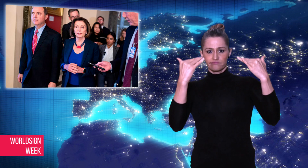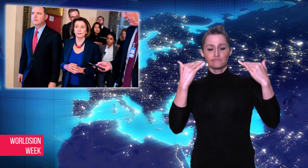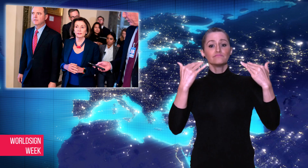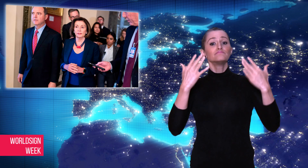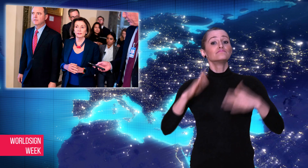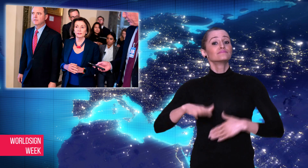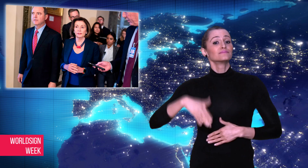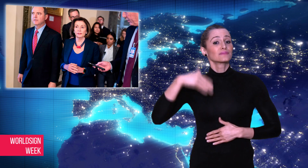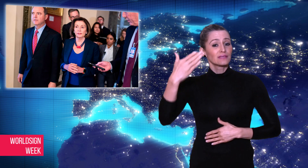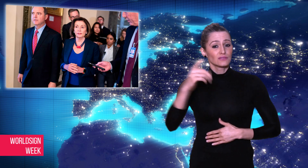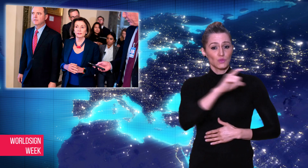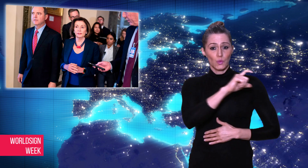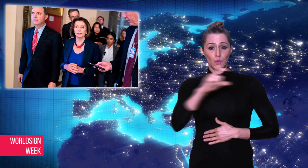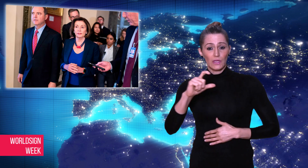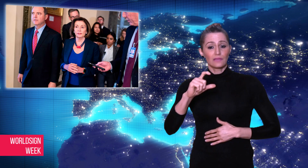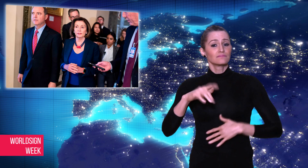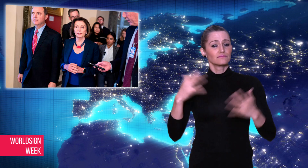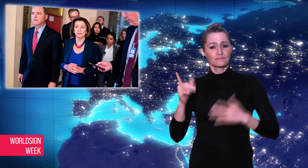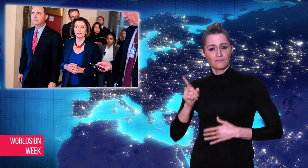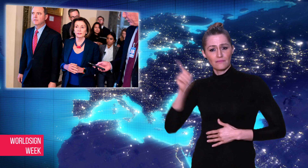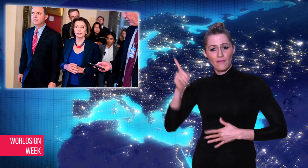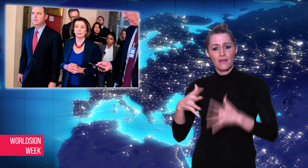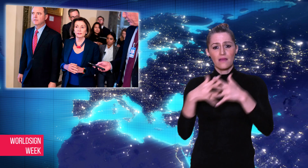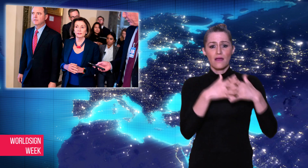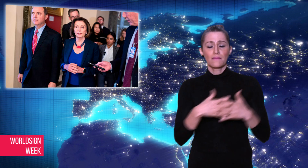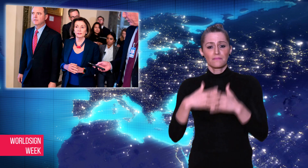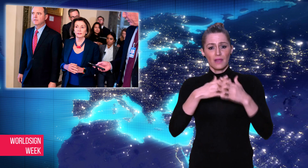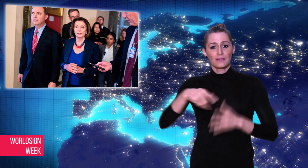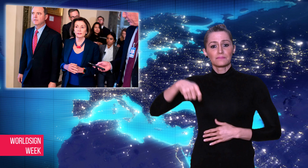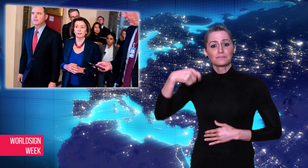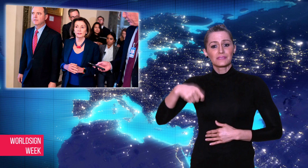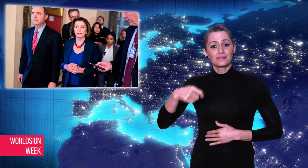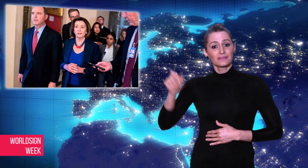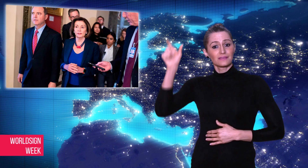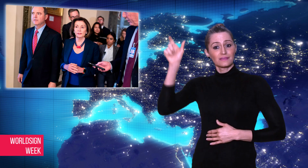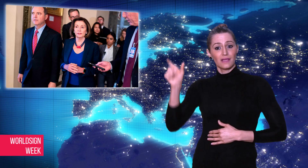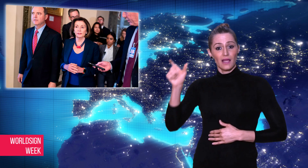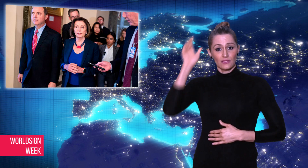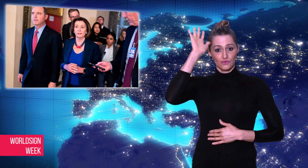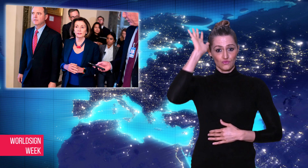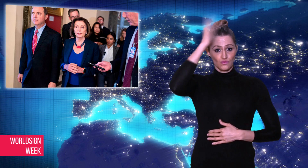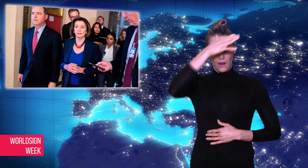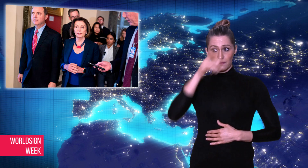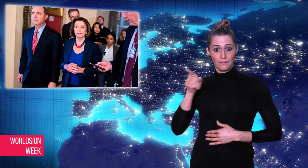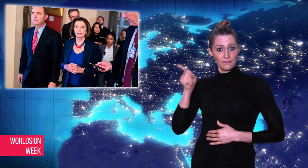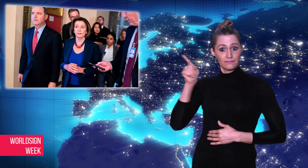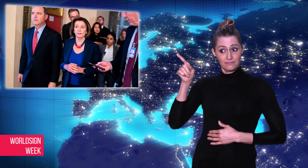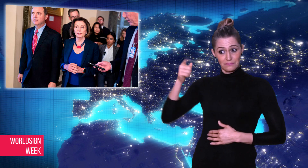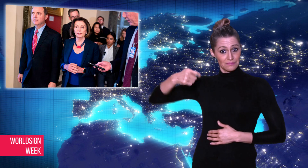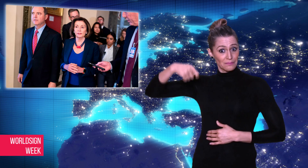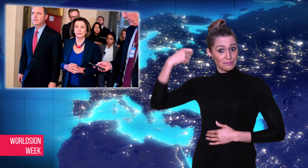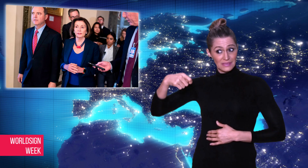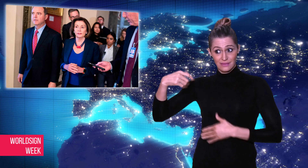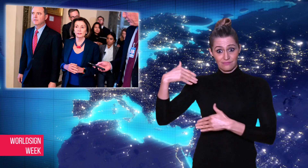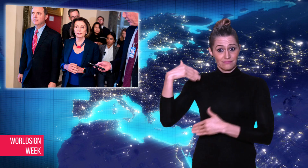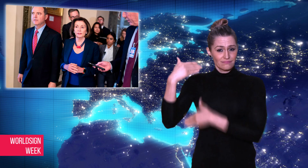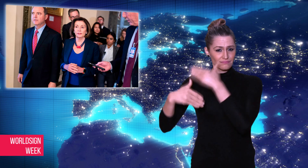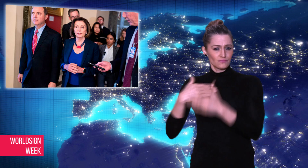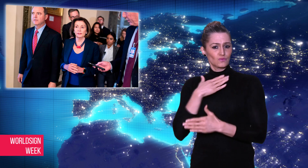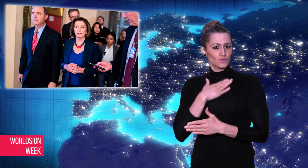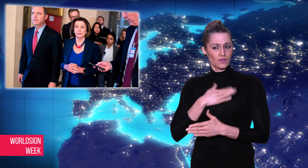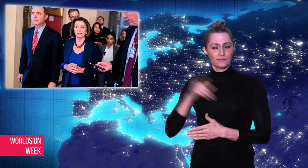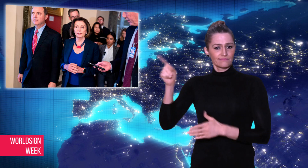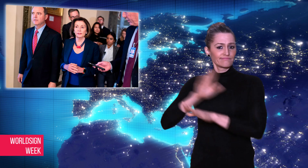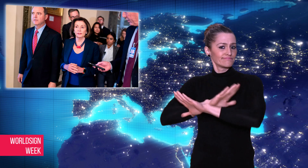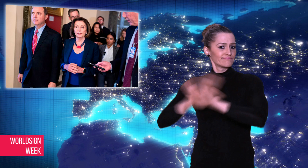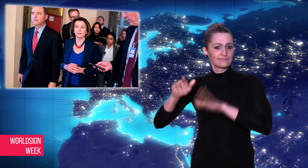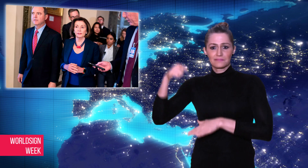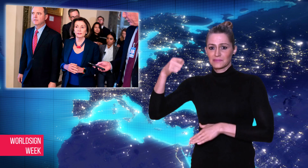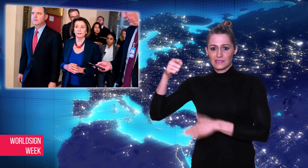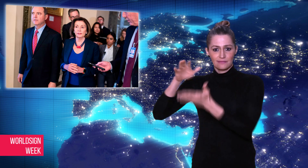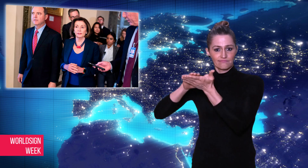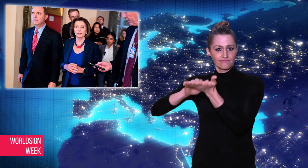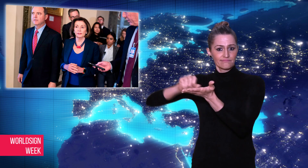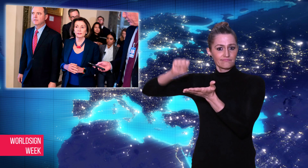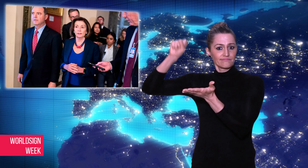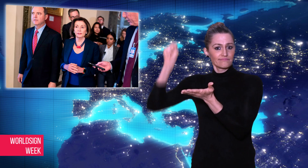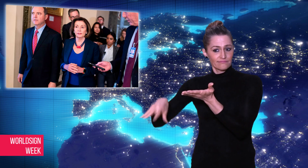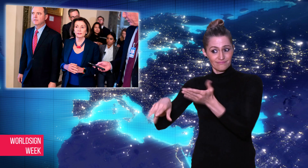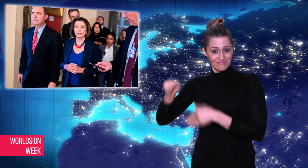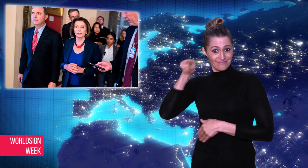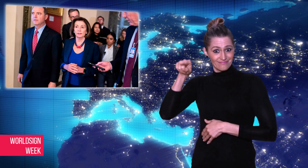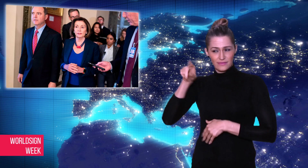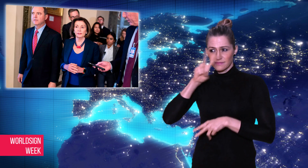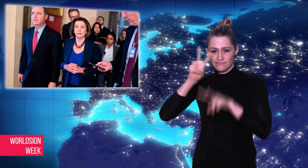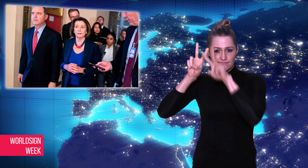scheduled public hearings in the impeachment inquiry